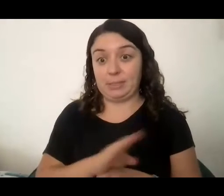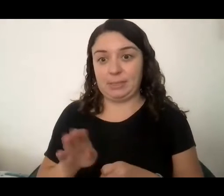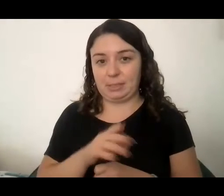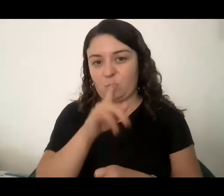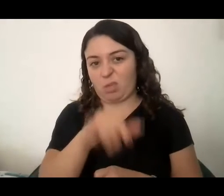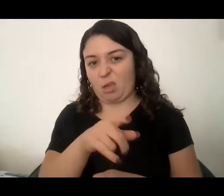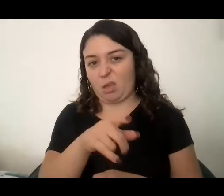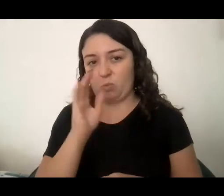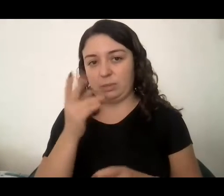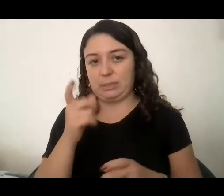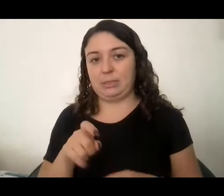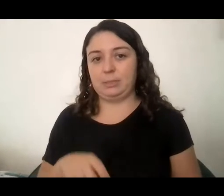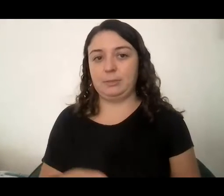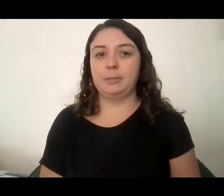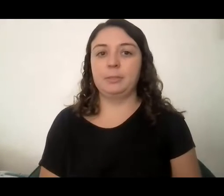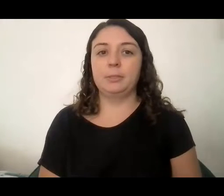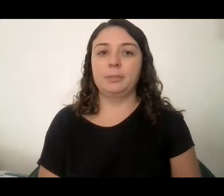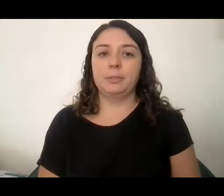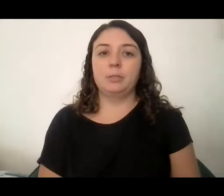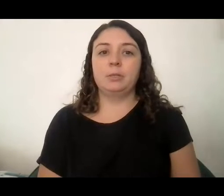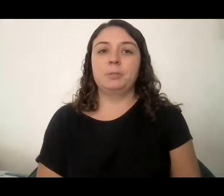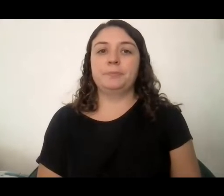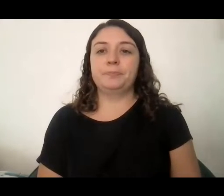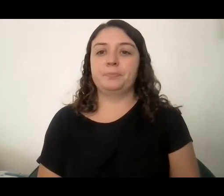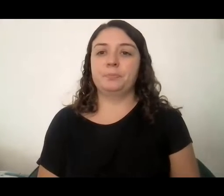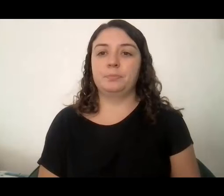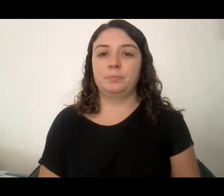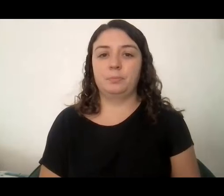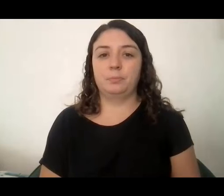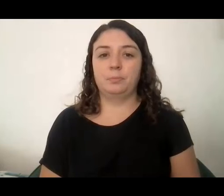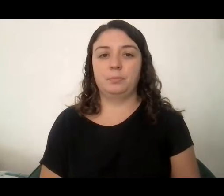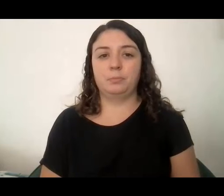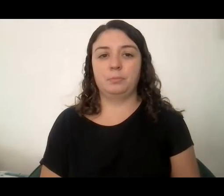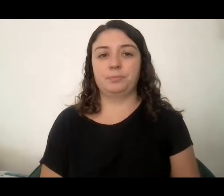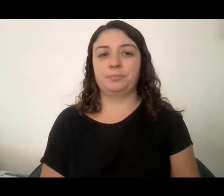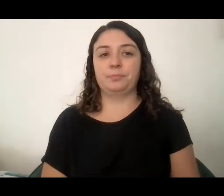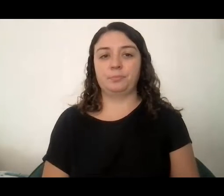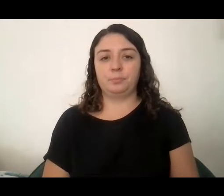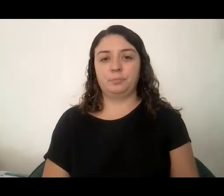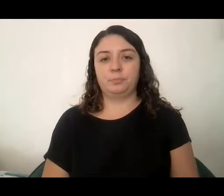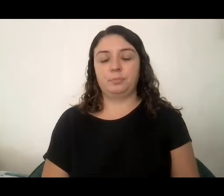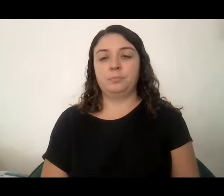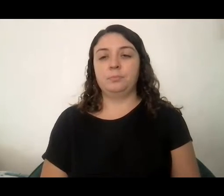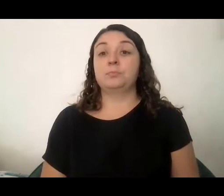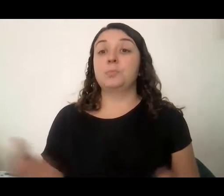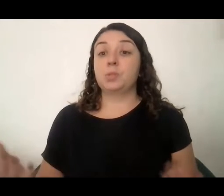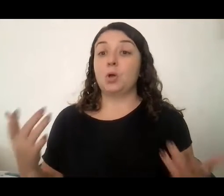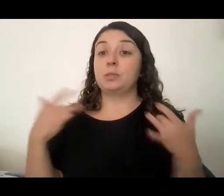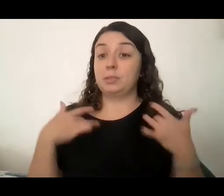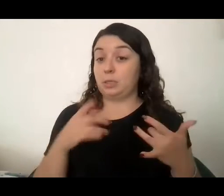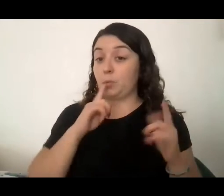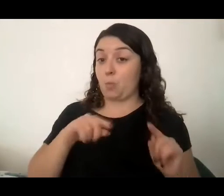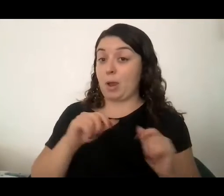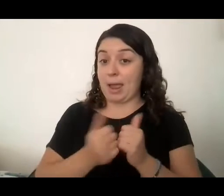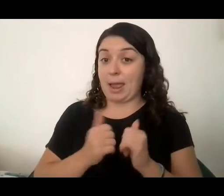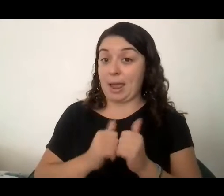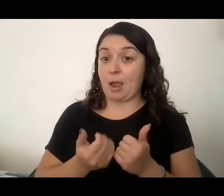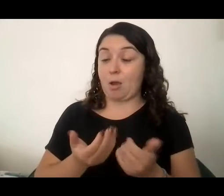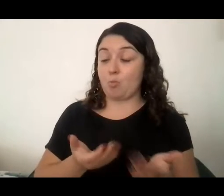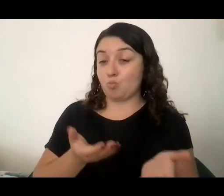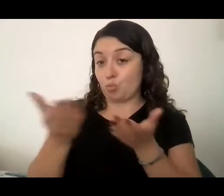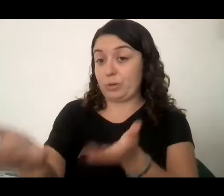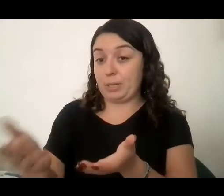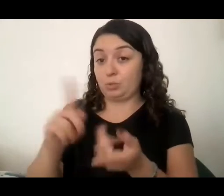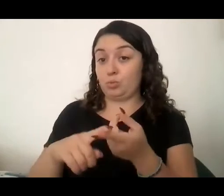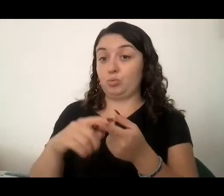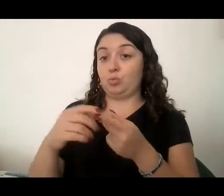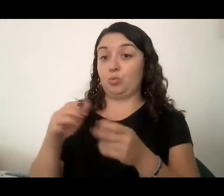Generally when you are doing that, you do it by bringing it in to the local office. If you have